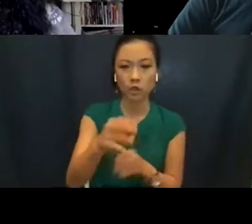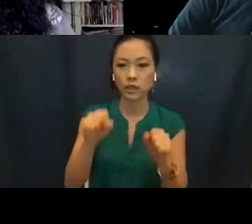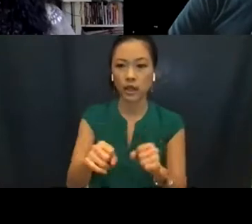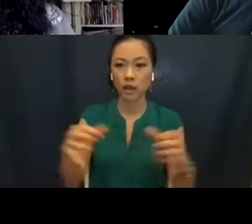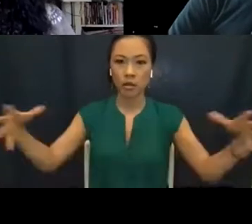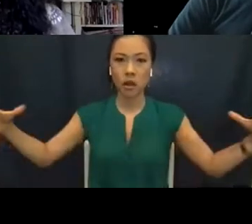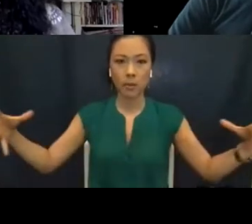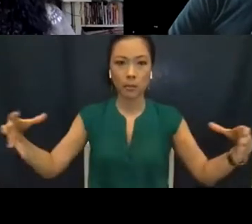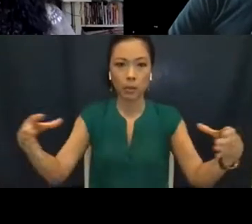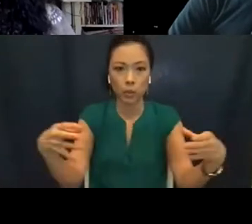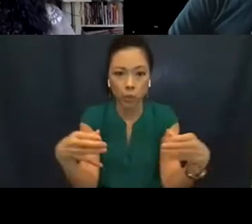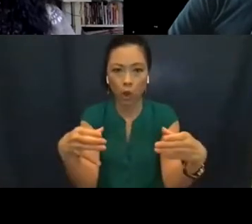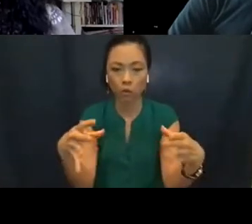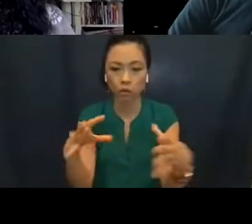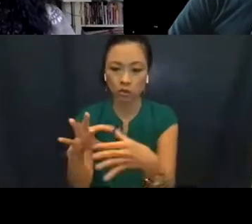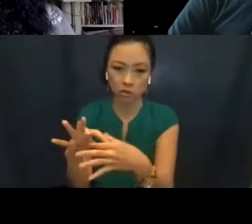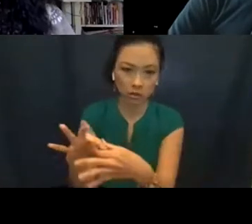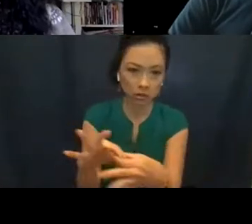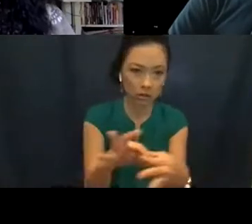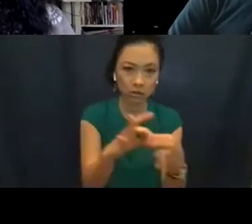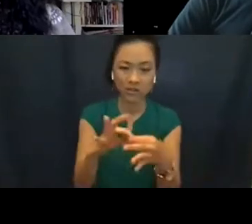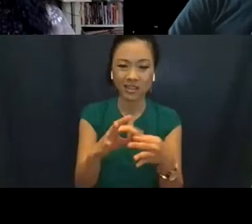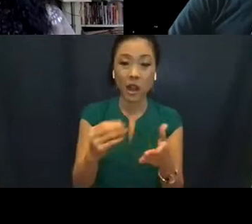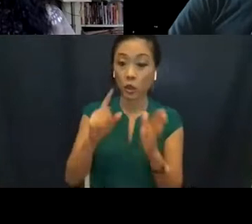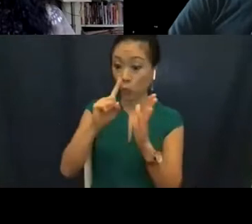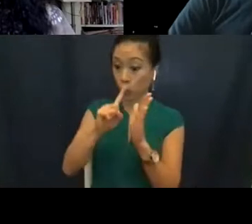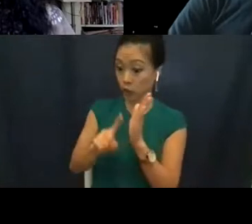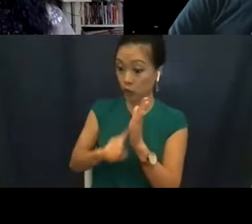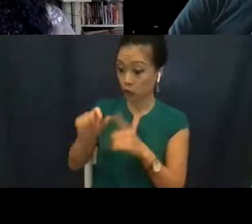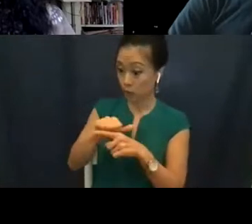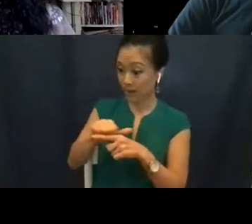as well and using that for granting and for funding